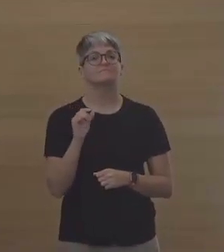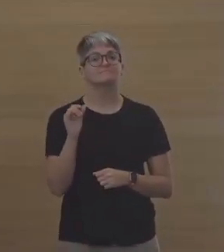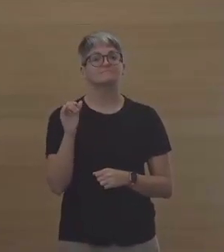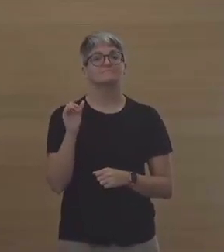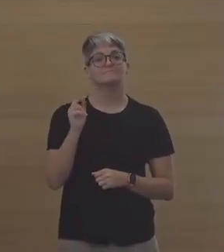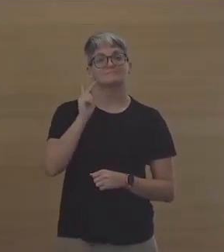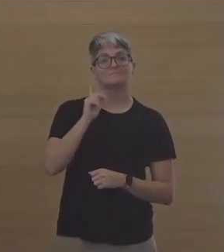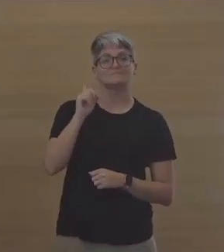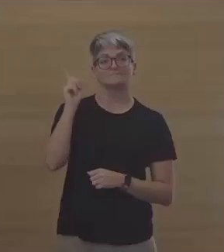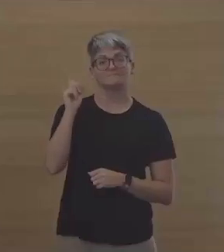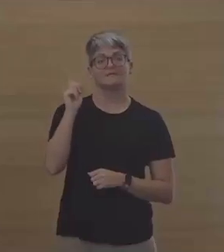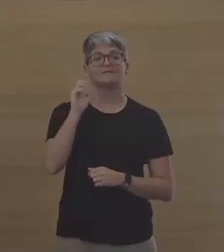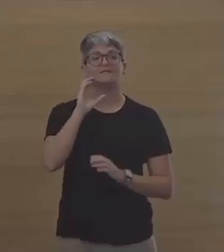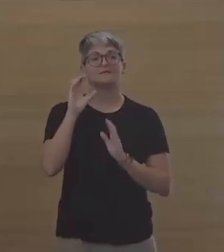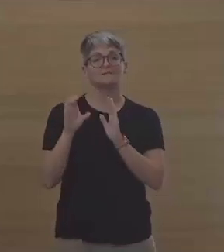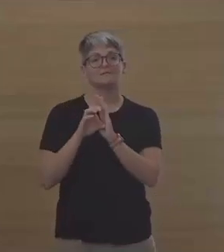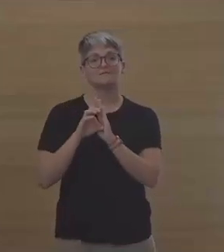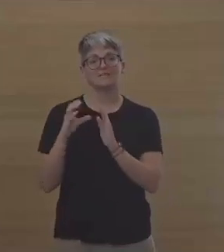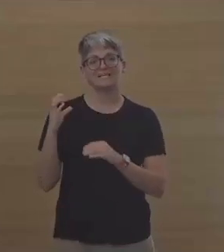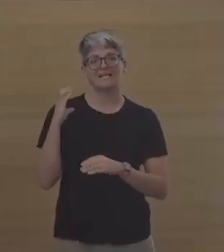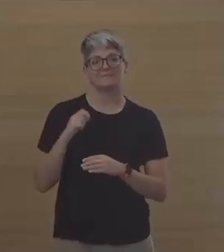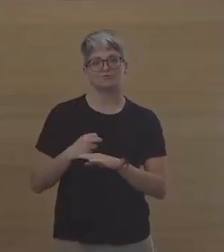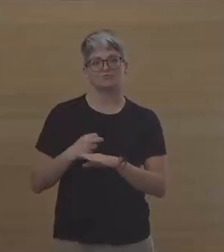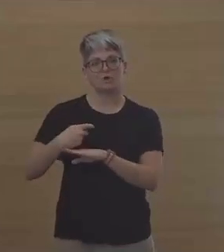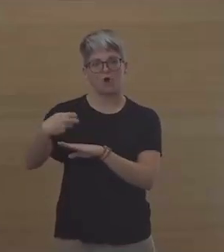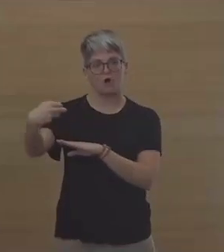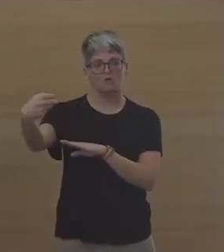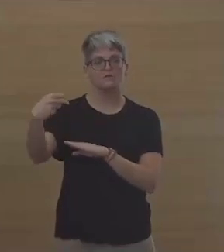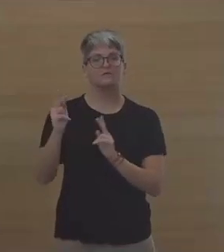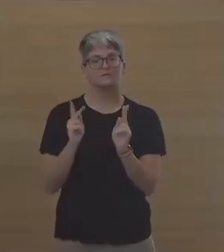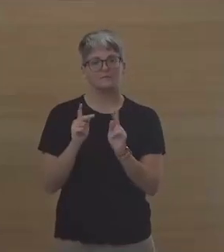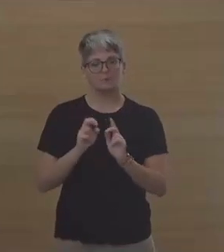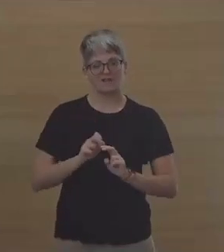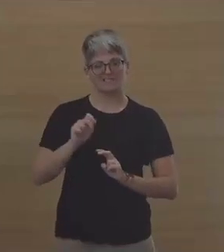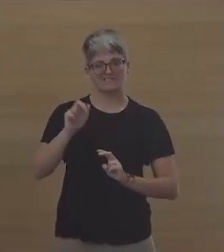of the Capitol crawl and it's of people crawling up the steps of the US Capitol with